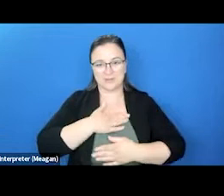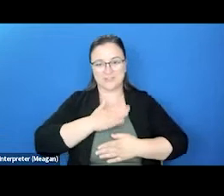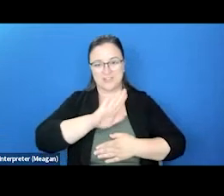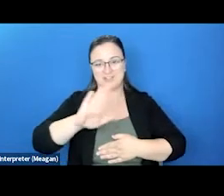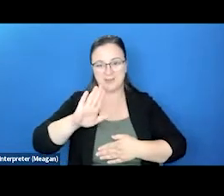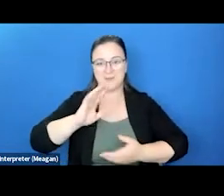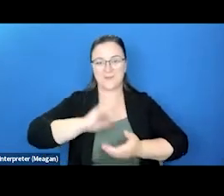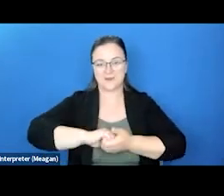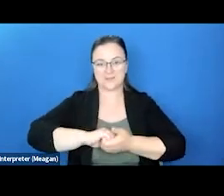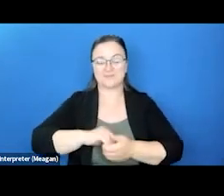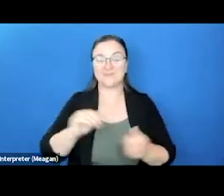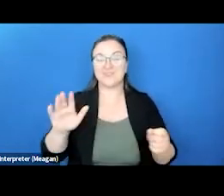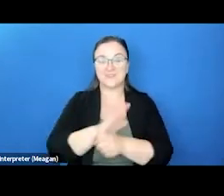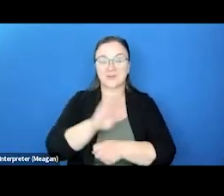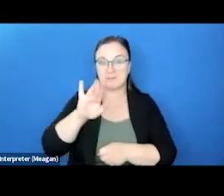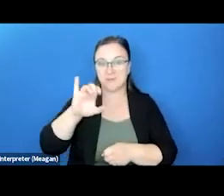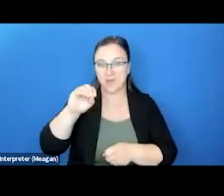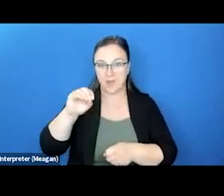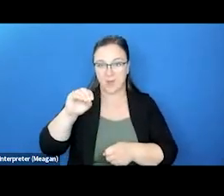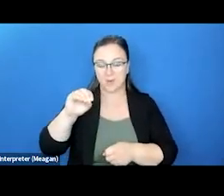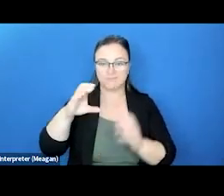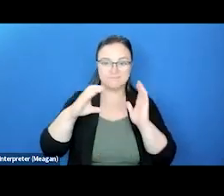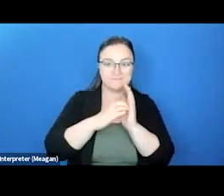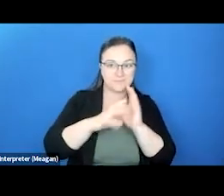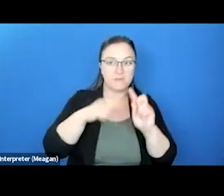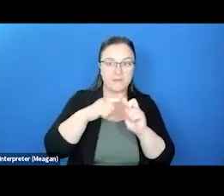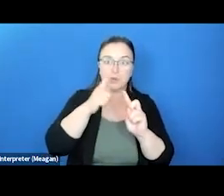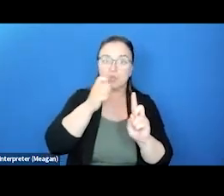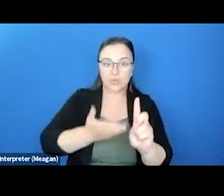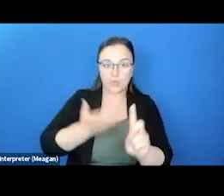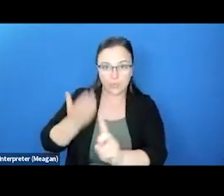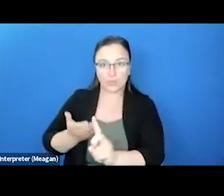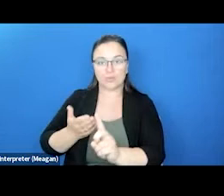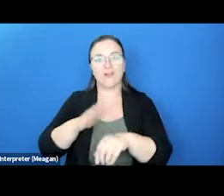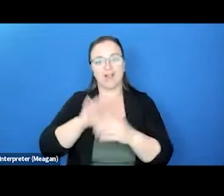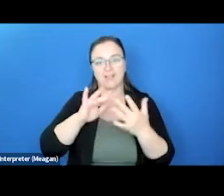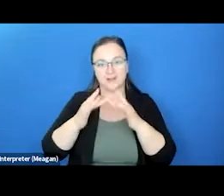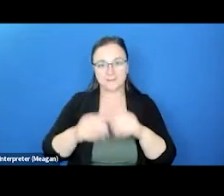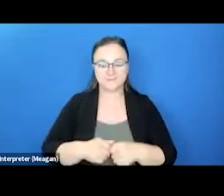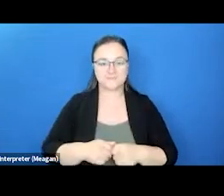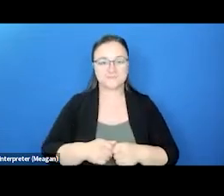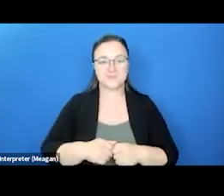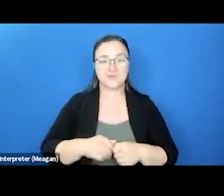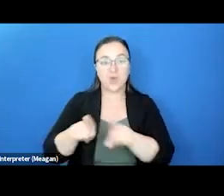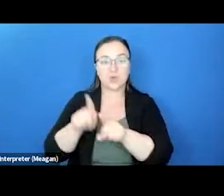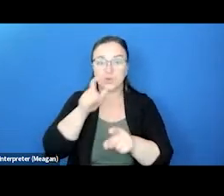Their full bios are on our website. The next slide, we are also welcomed by Peggy Hutchinson